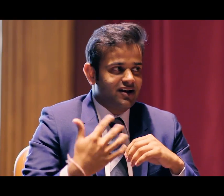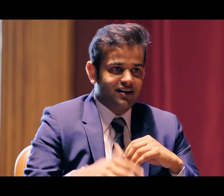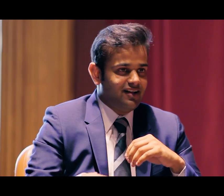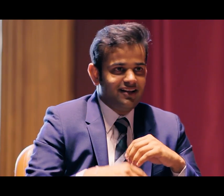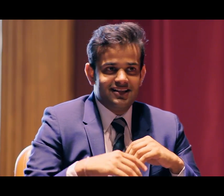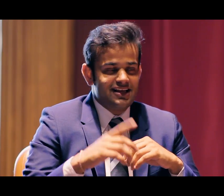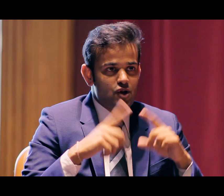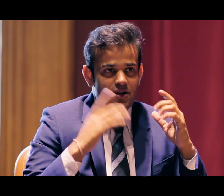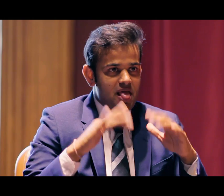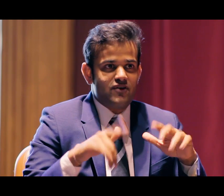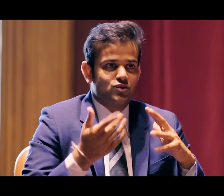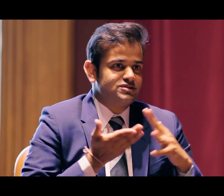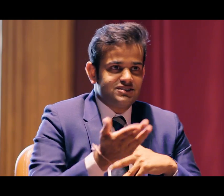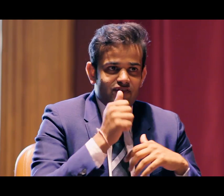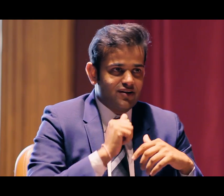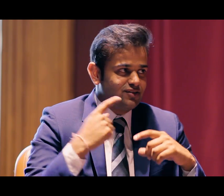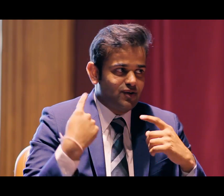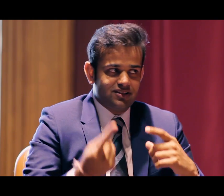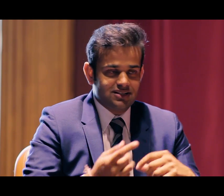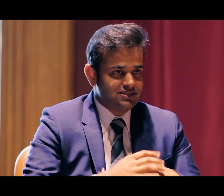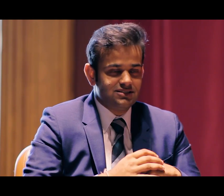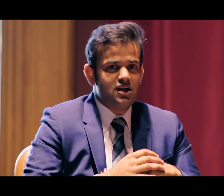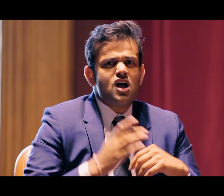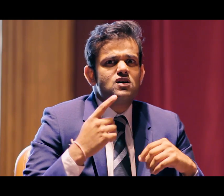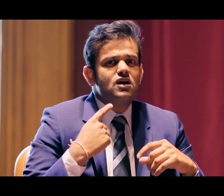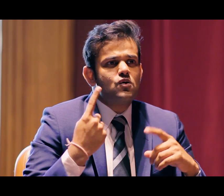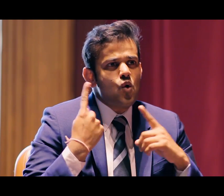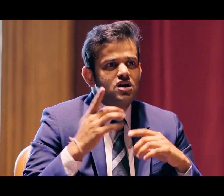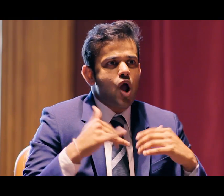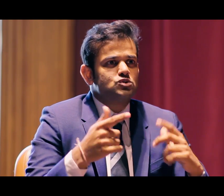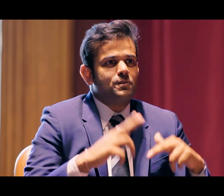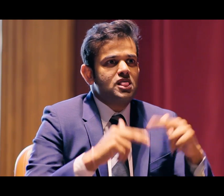Wow, wonderful. Wow, what a wonderful story, what you've gone through to keep yourself going.